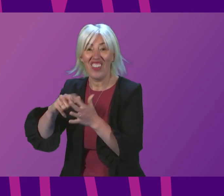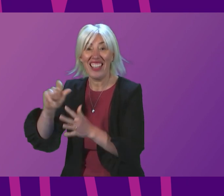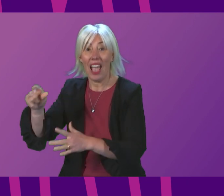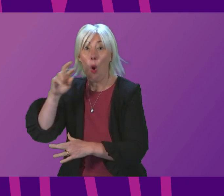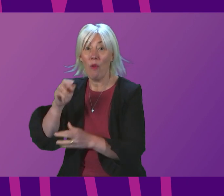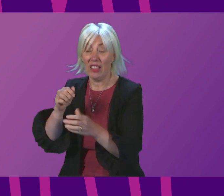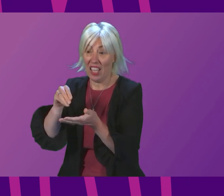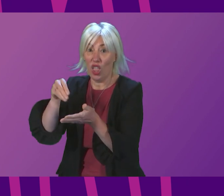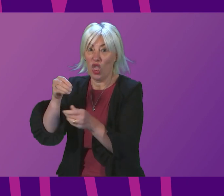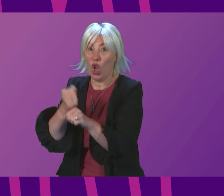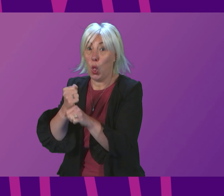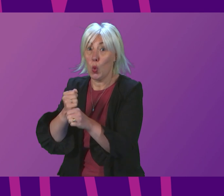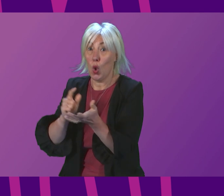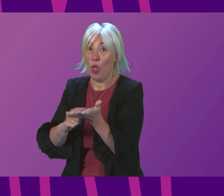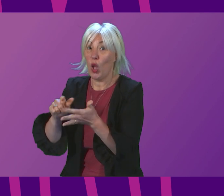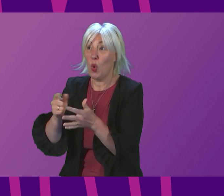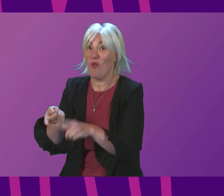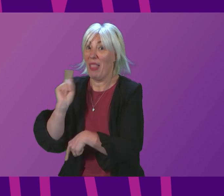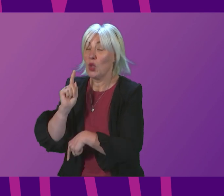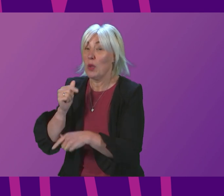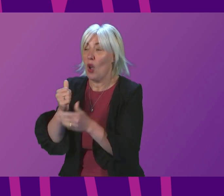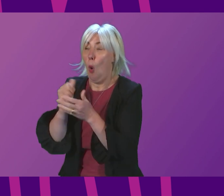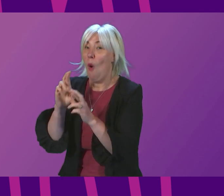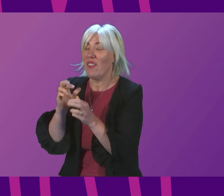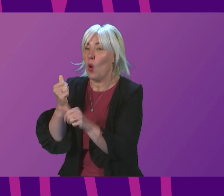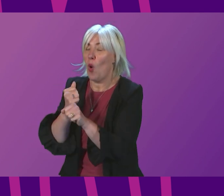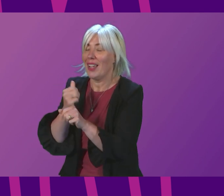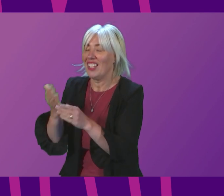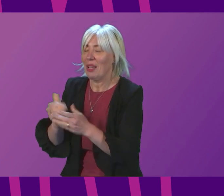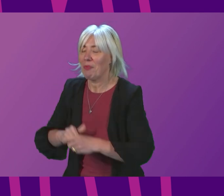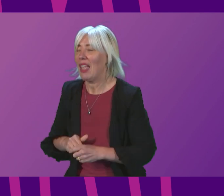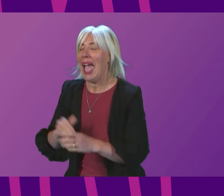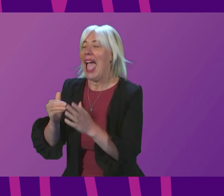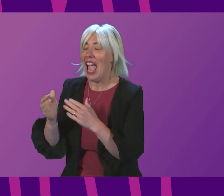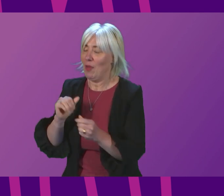I will move on, because the issues are too important for such levity.